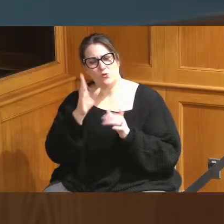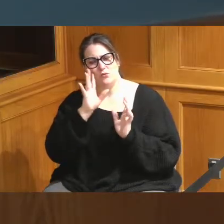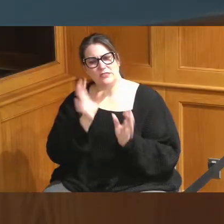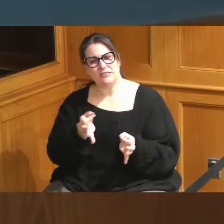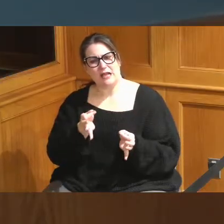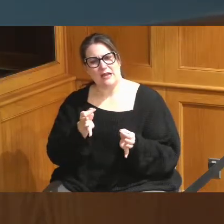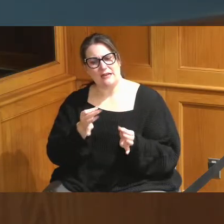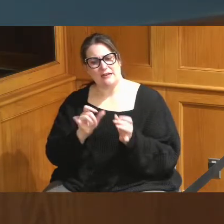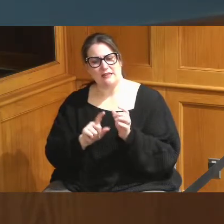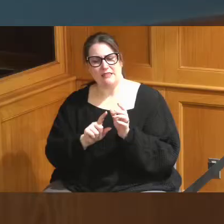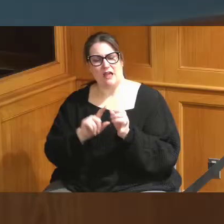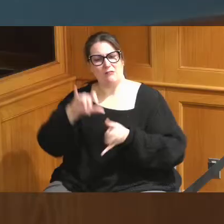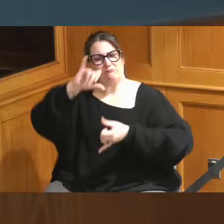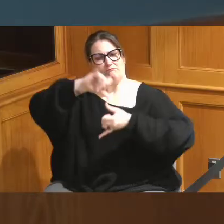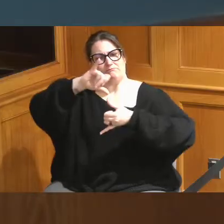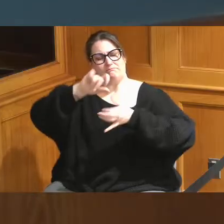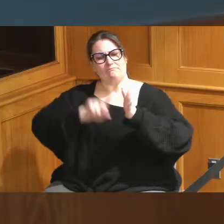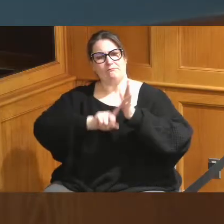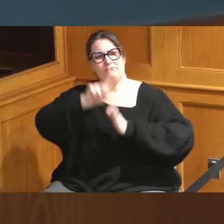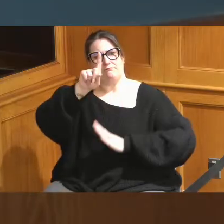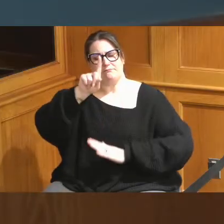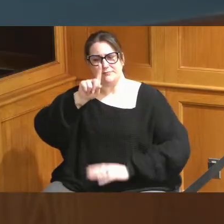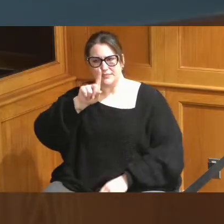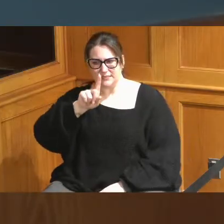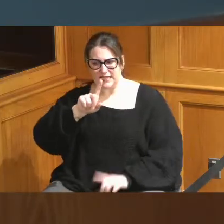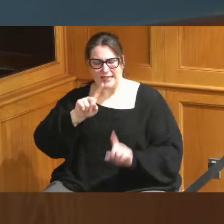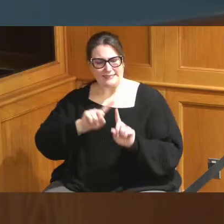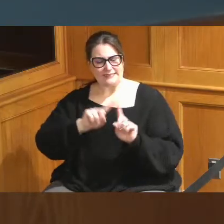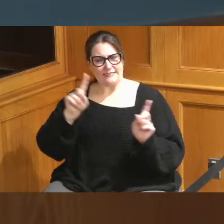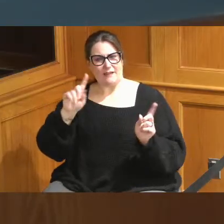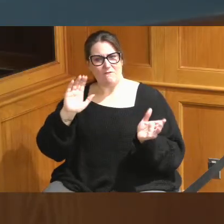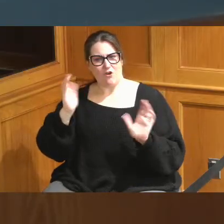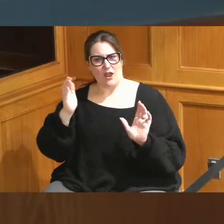Because and the reason it's striking is because it's so different than what has been developed